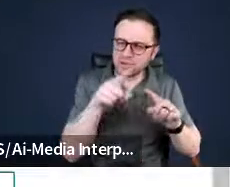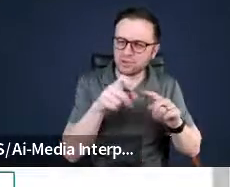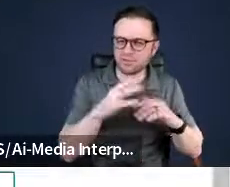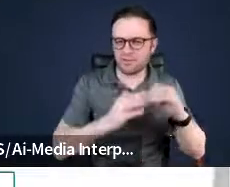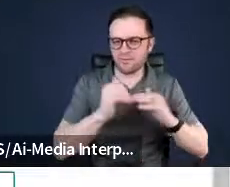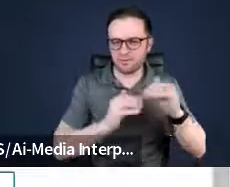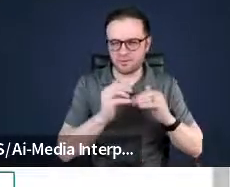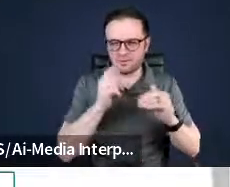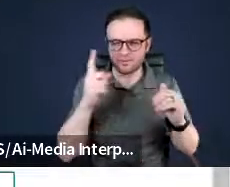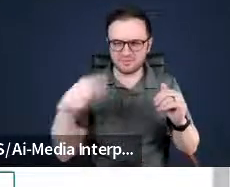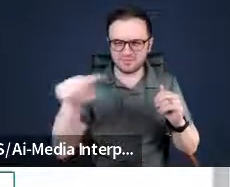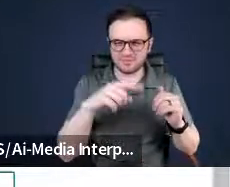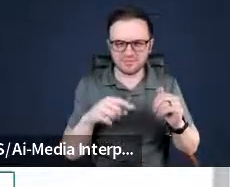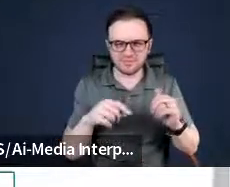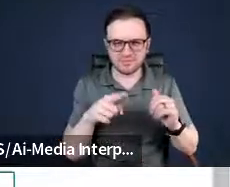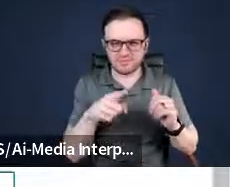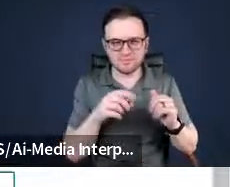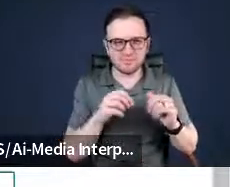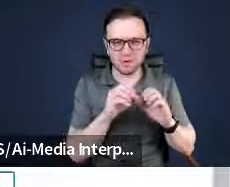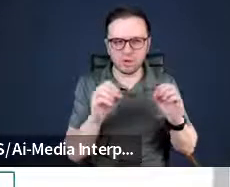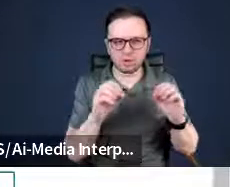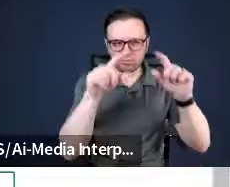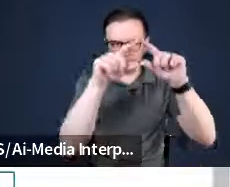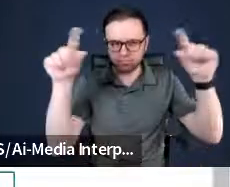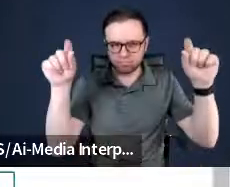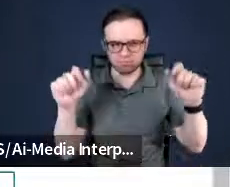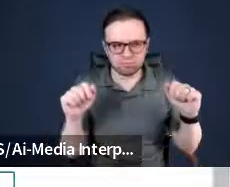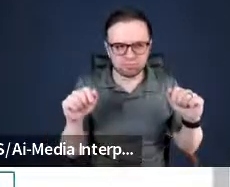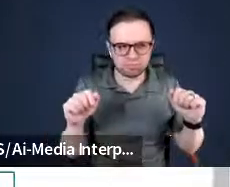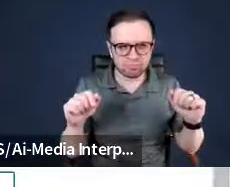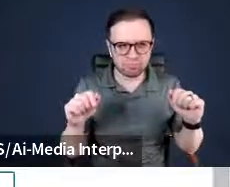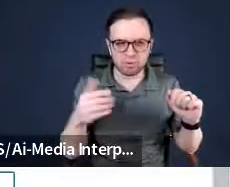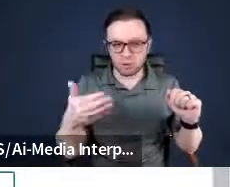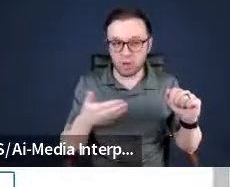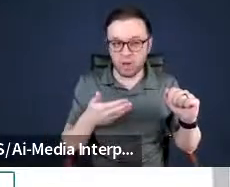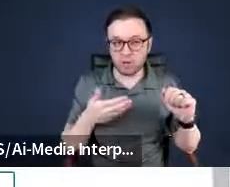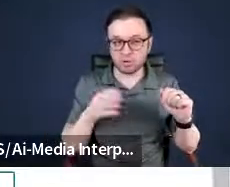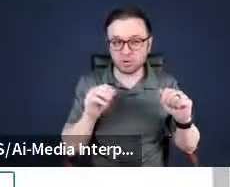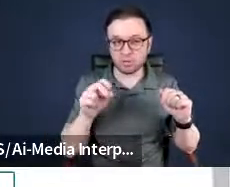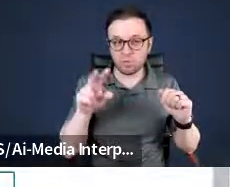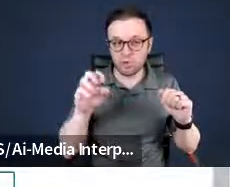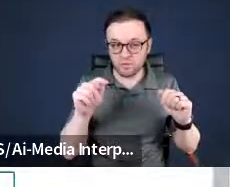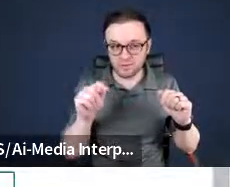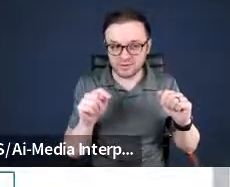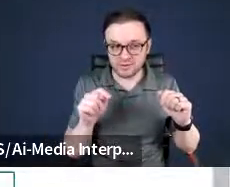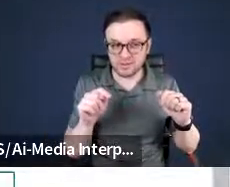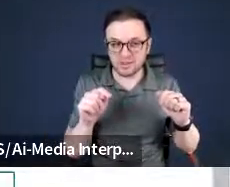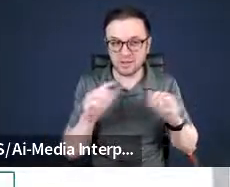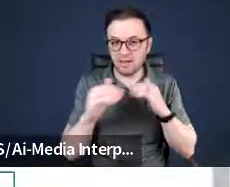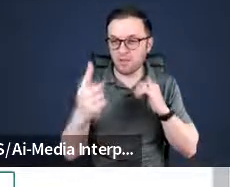We will try not to make it to painfully slow for most people but this should be a comfortable speech rate. SPEAKER: No prior…